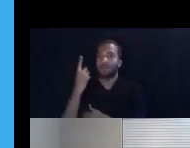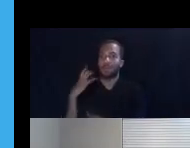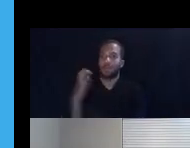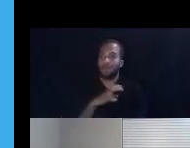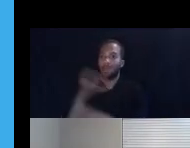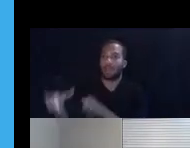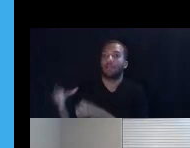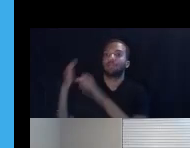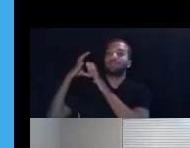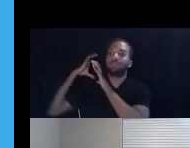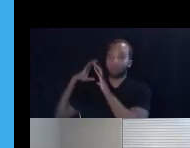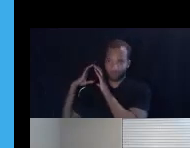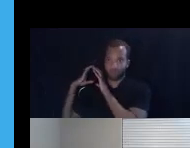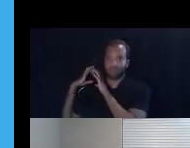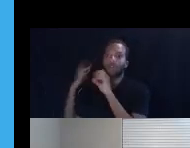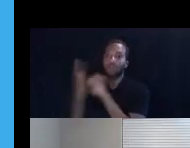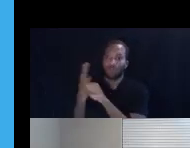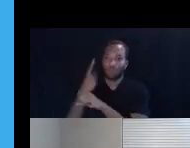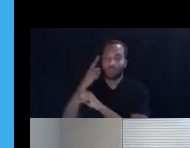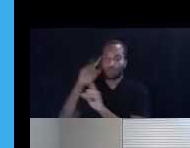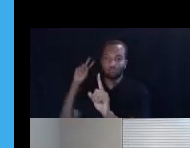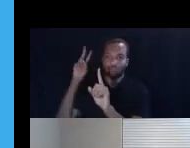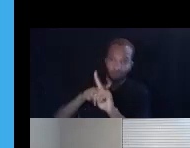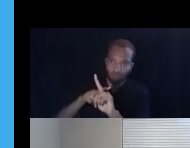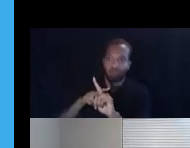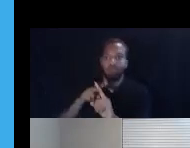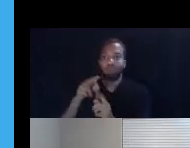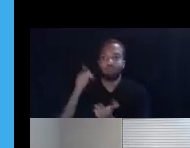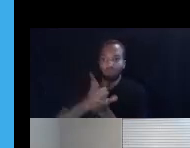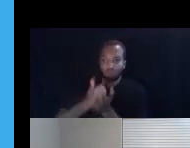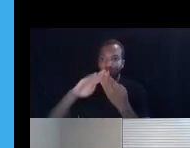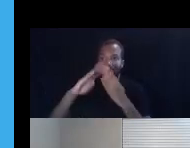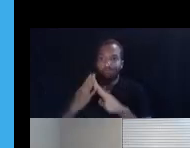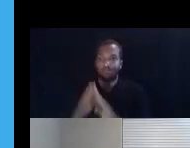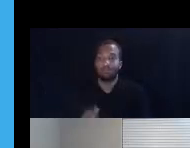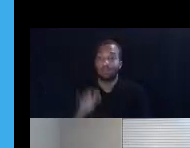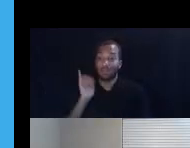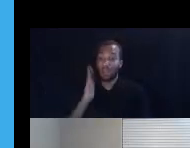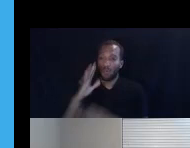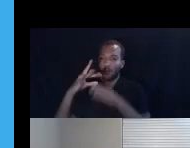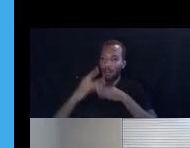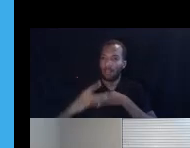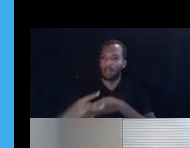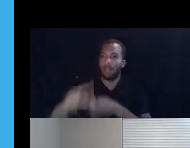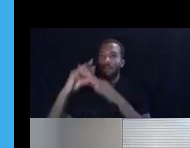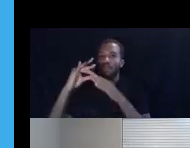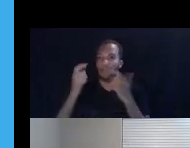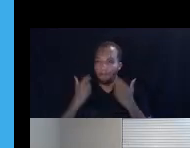and implemented across a year, then lead into longer term bigger partnerships.